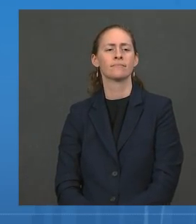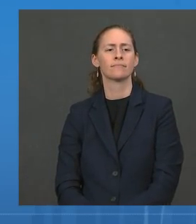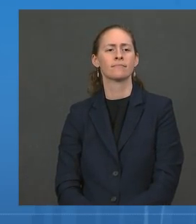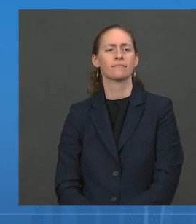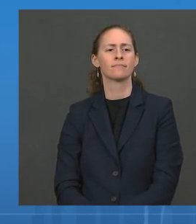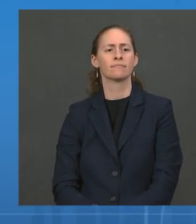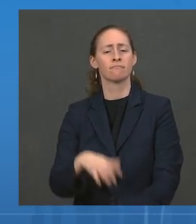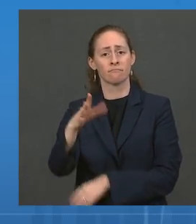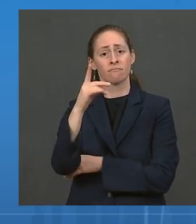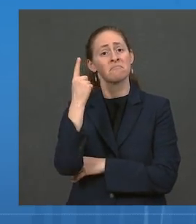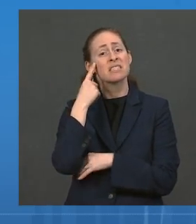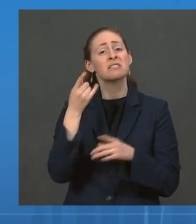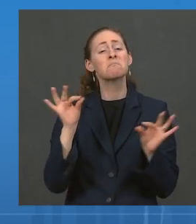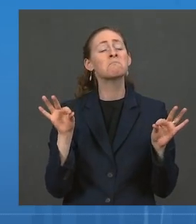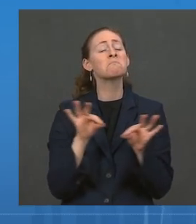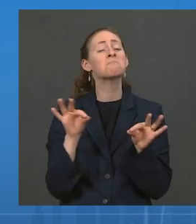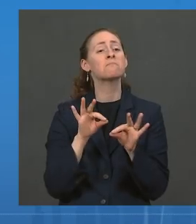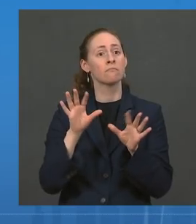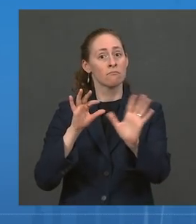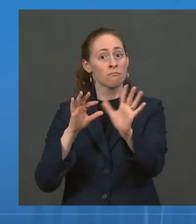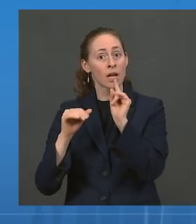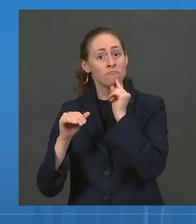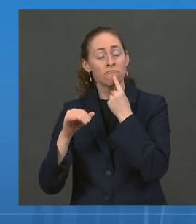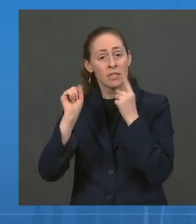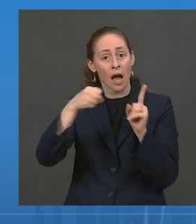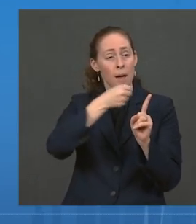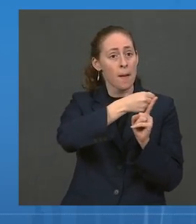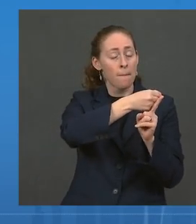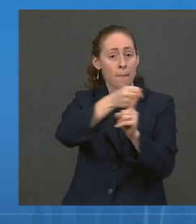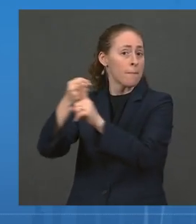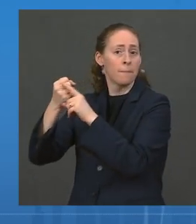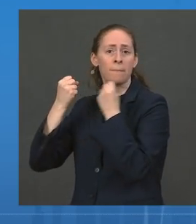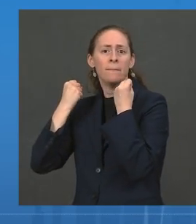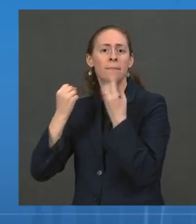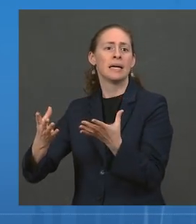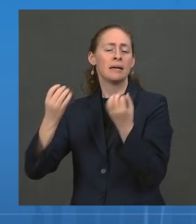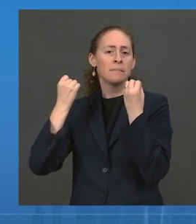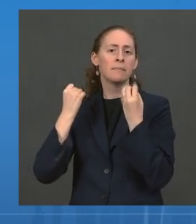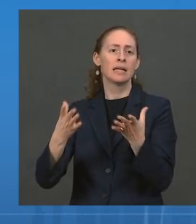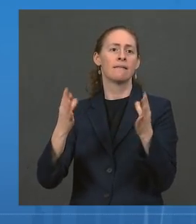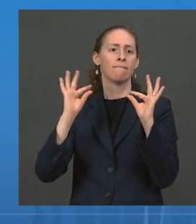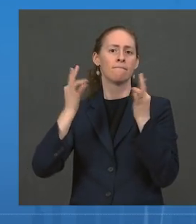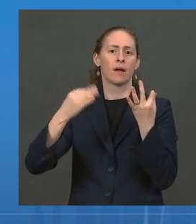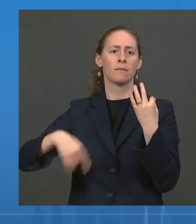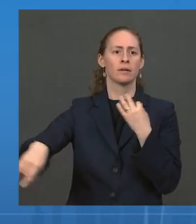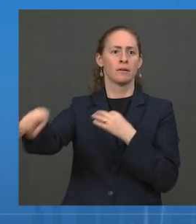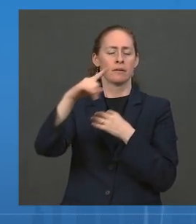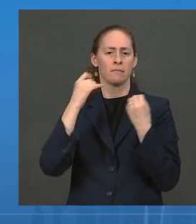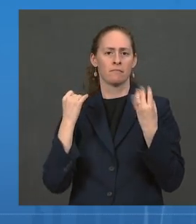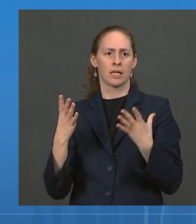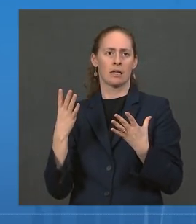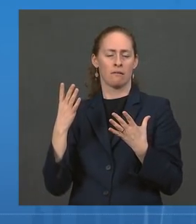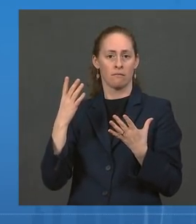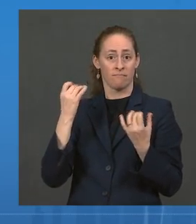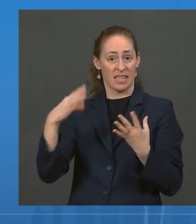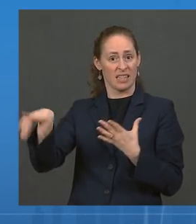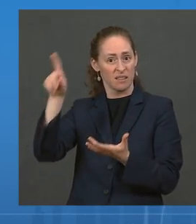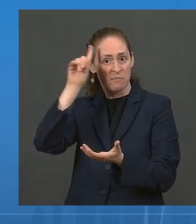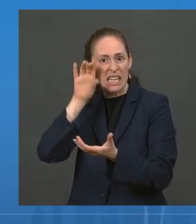that nearly 80 percent of American adults either believe or aren't sure about a common COVID-19 myth.